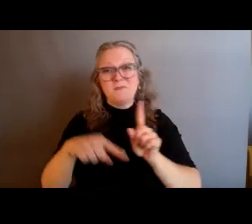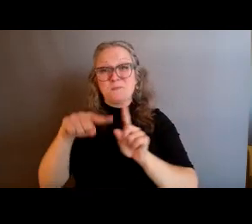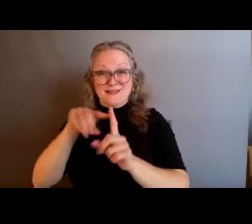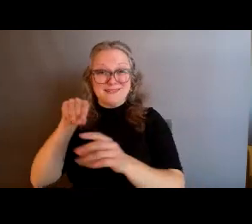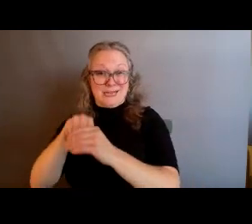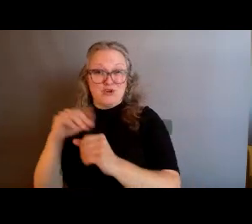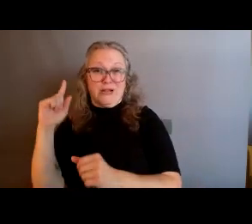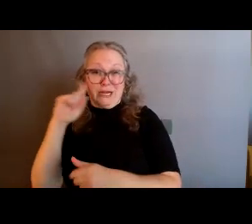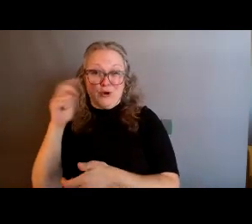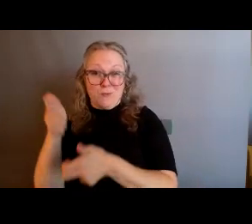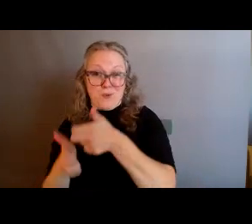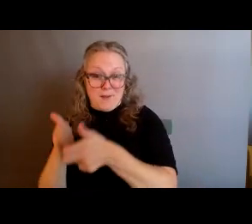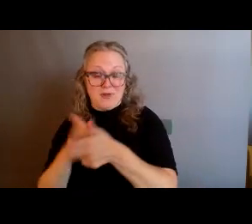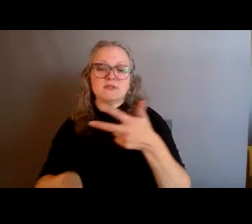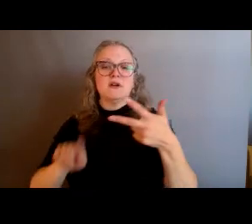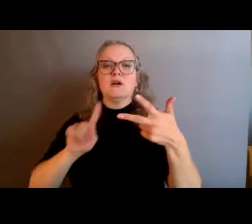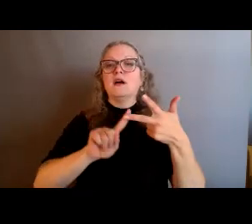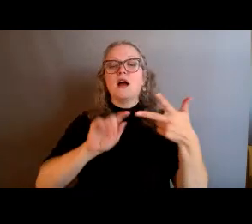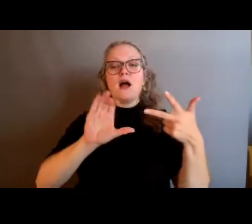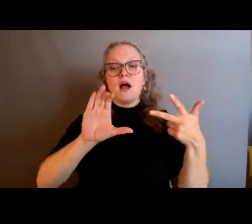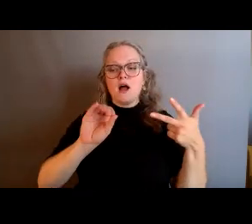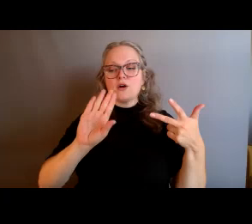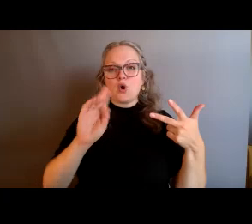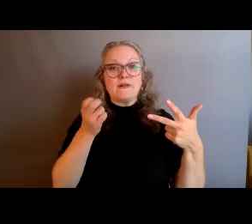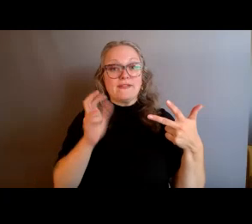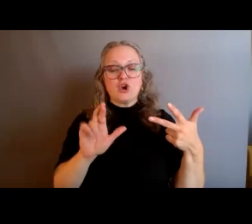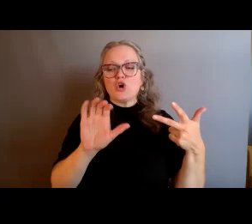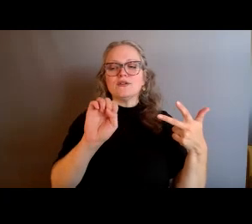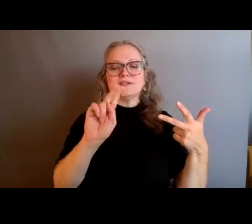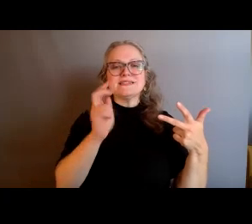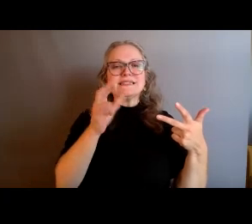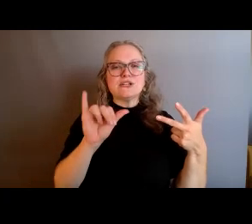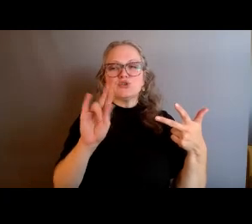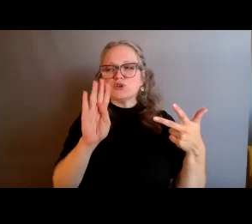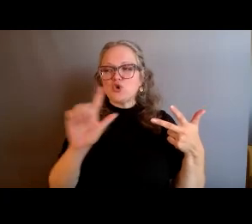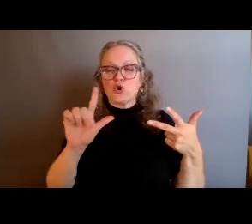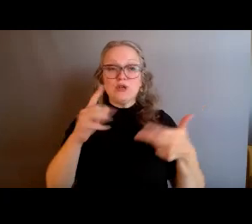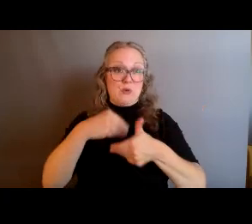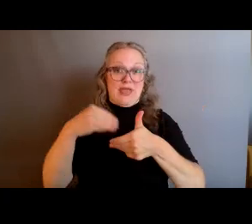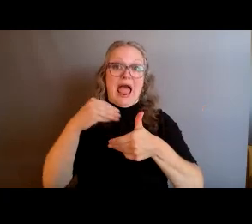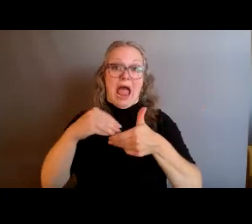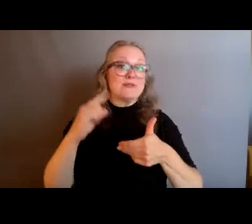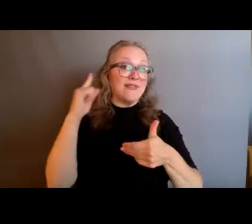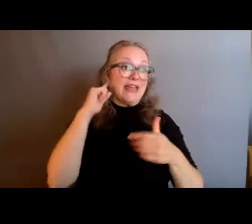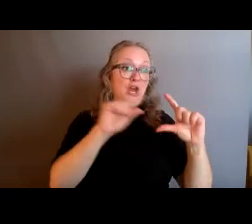Or cochlear or sensory neural, which this part here is good and this is not.